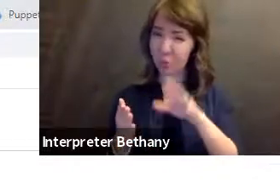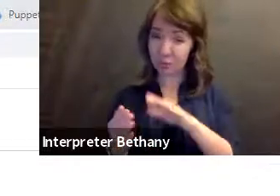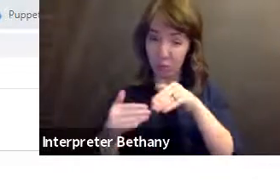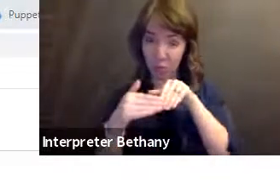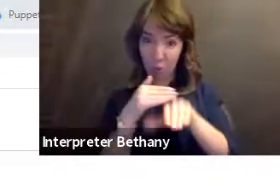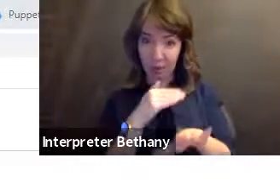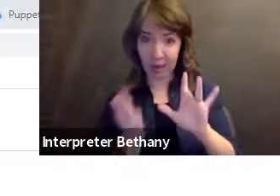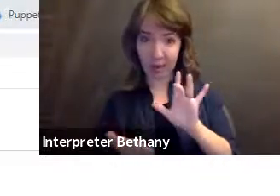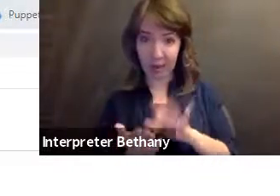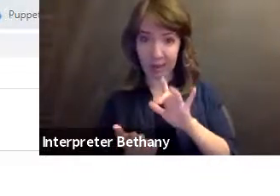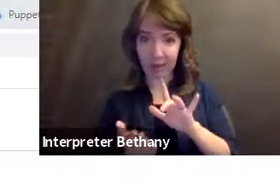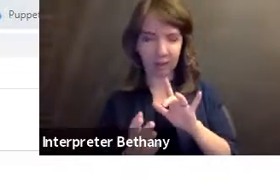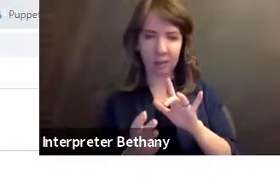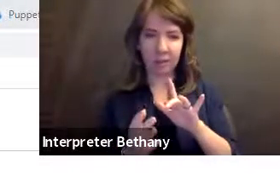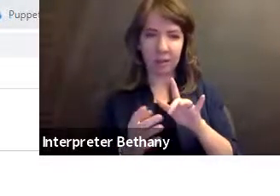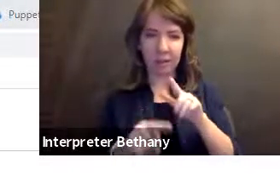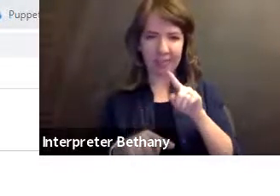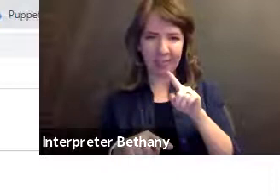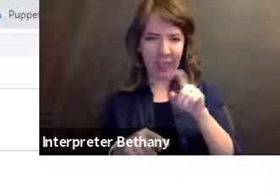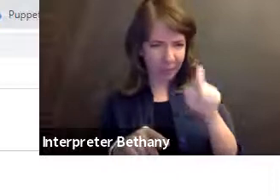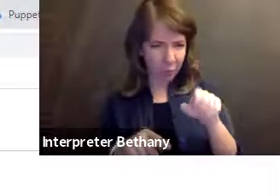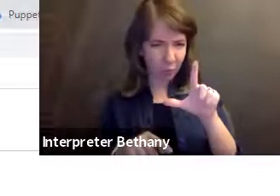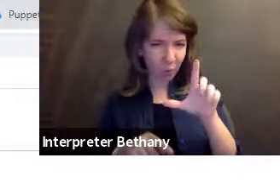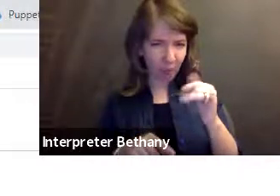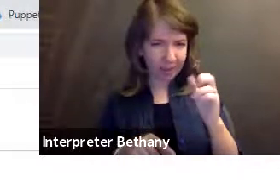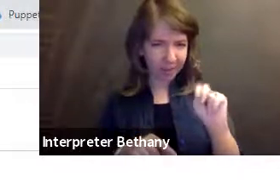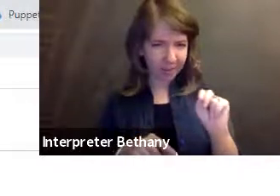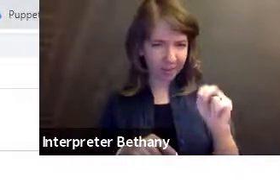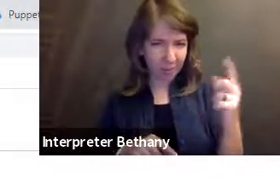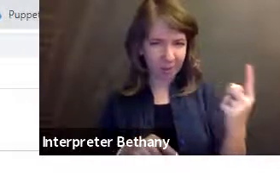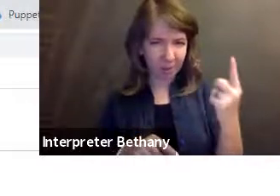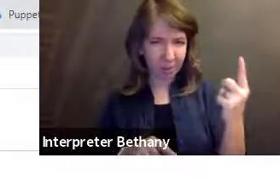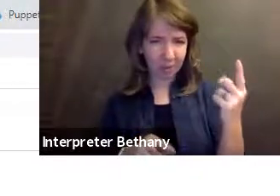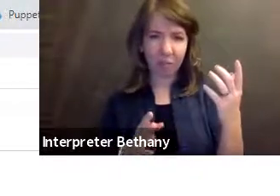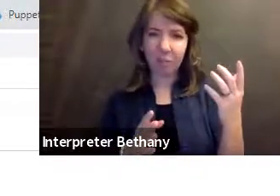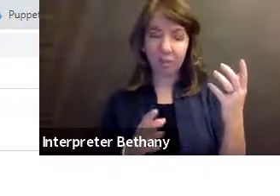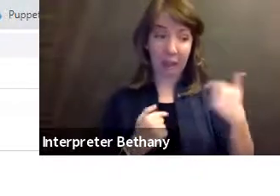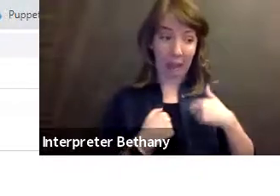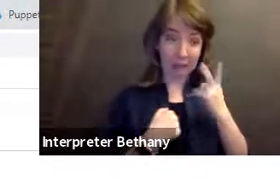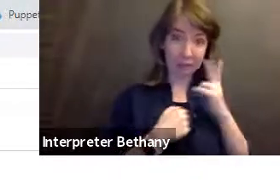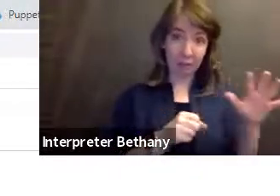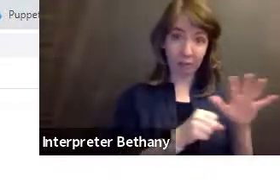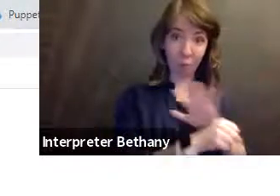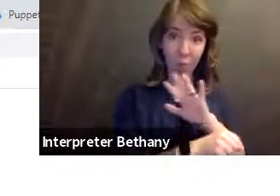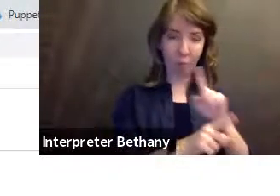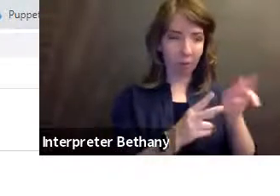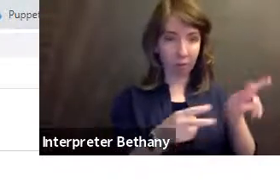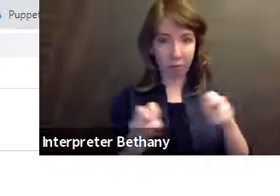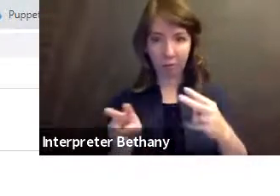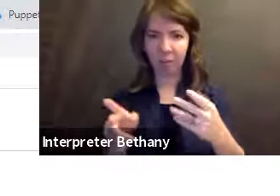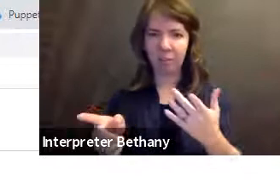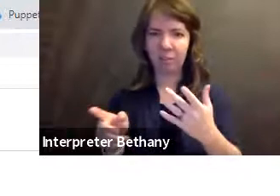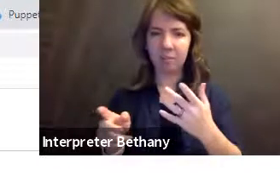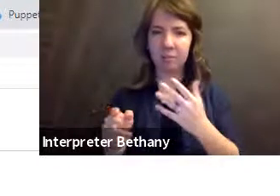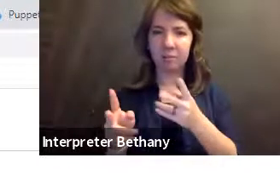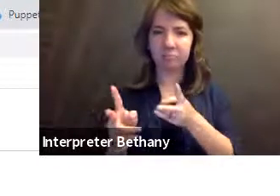Bethany Wengerd _ Anthropology: They can't look at it directly on my canvas. They have to login somewhere because it would only provide the sample, it could never show the whole movie on a canvas page.